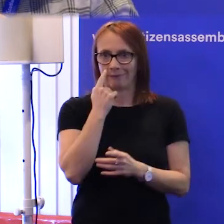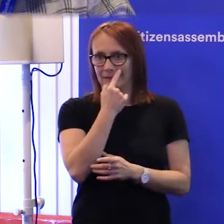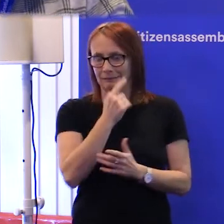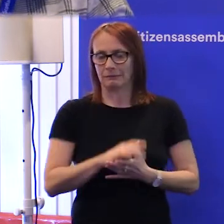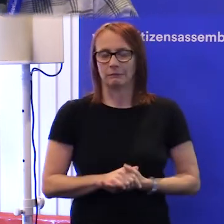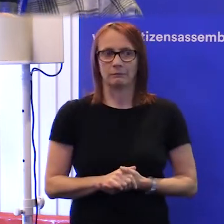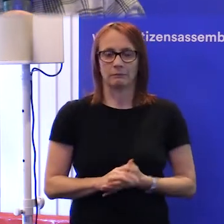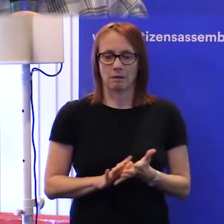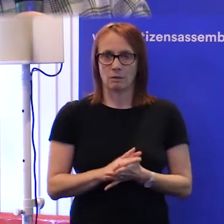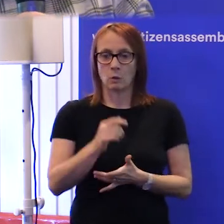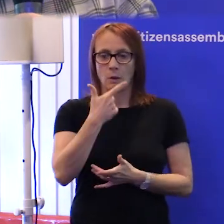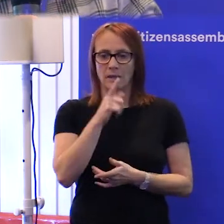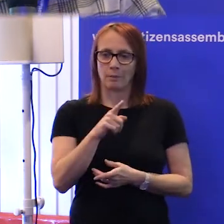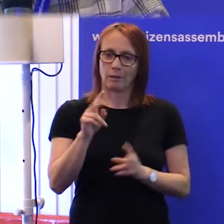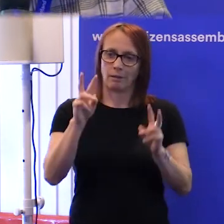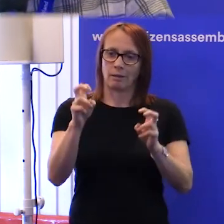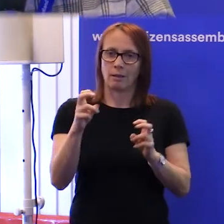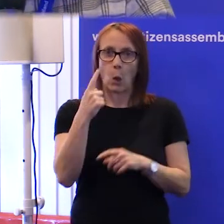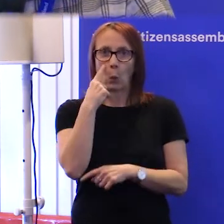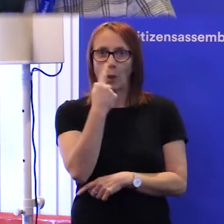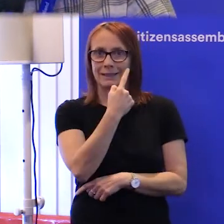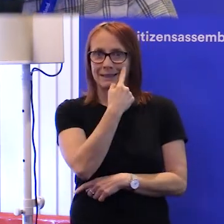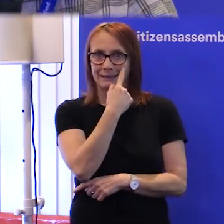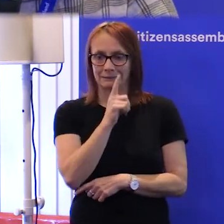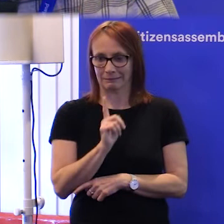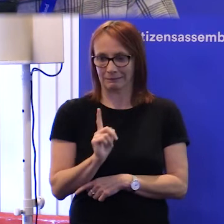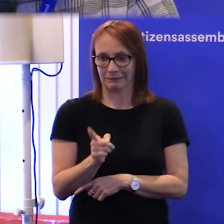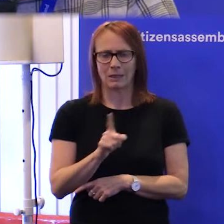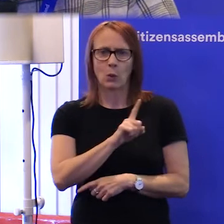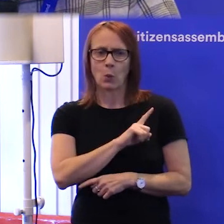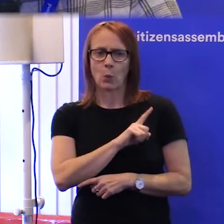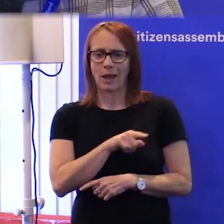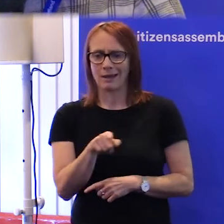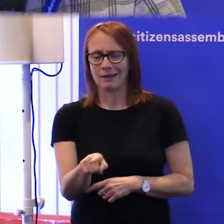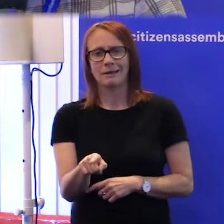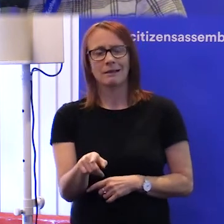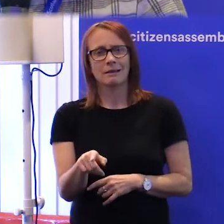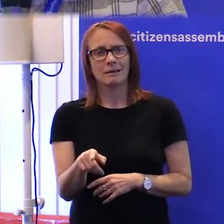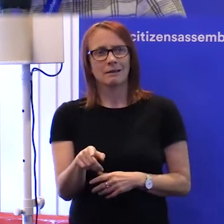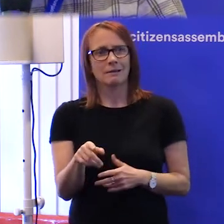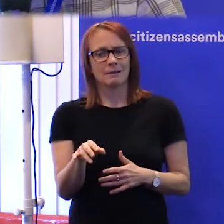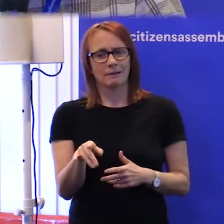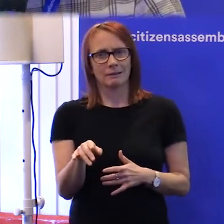being called witnesses okay and the witnesses because they actually have